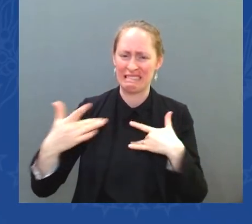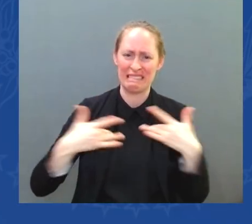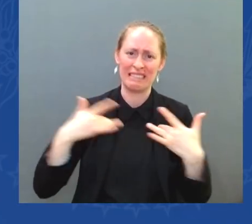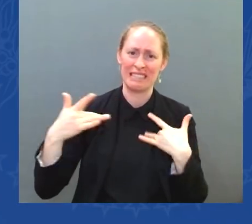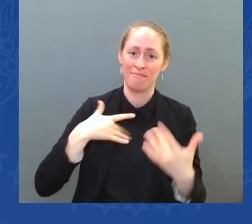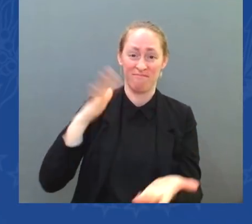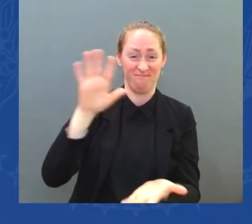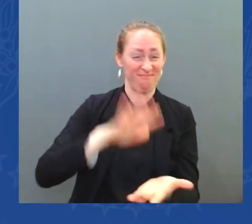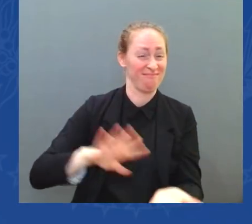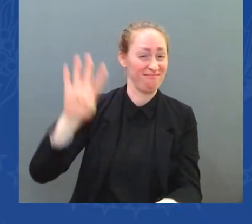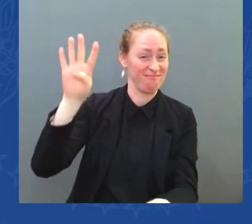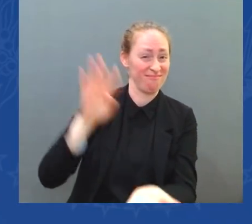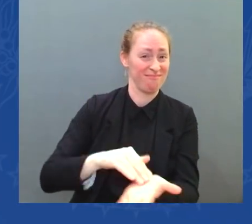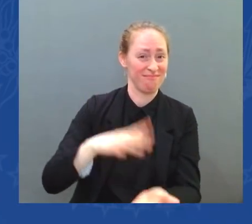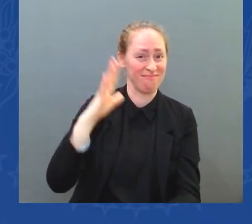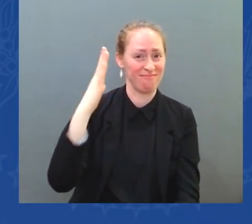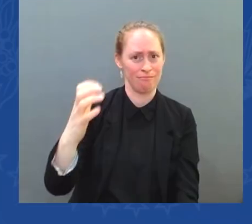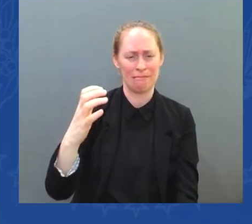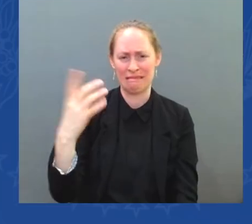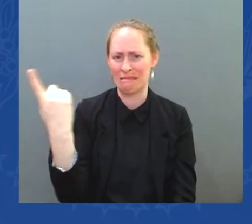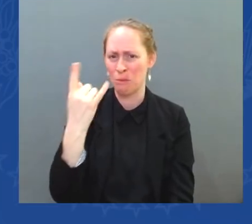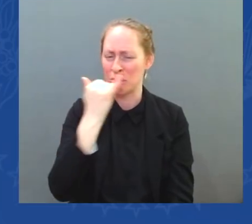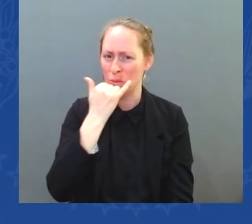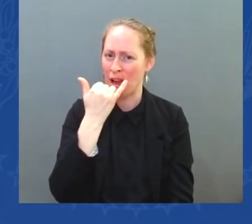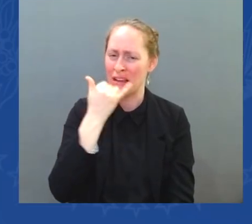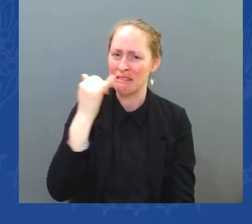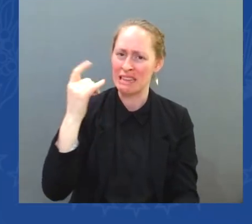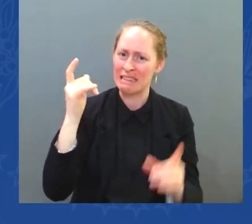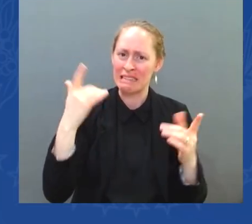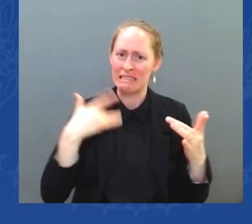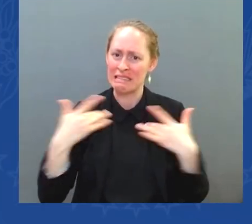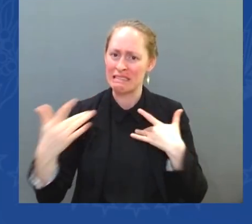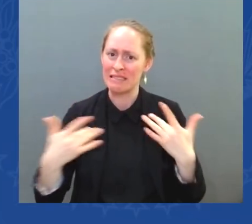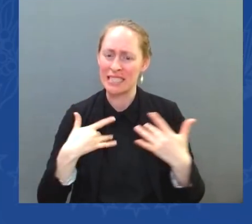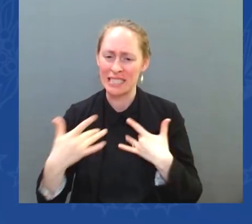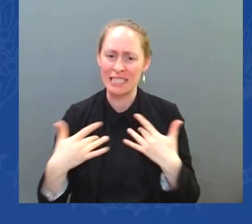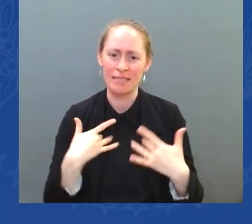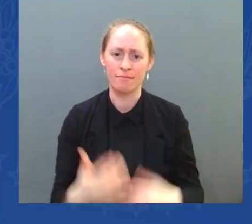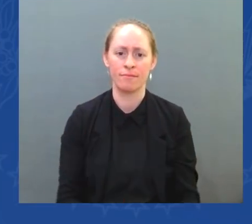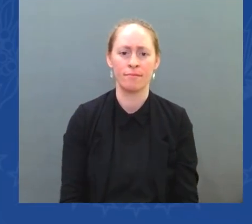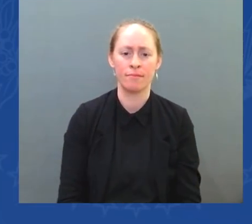on the Infrastructure Law was so important: About two thirds of the bridges in need of repair